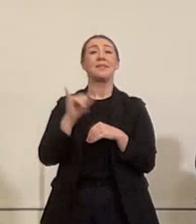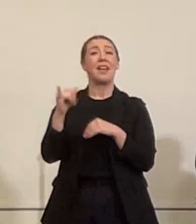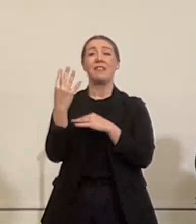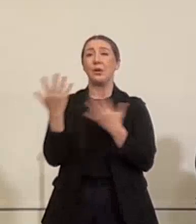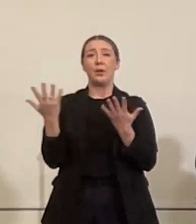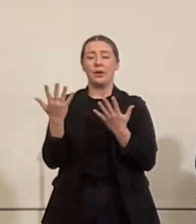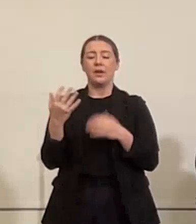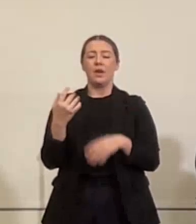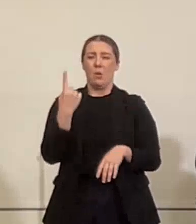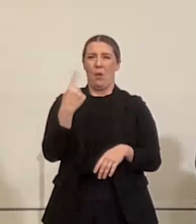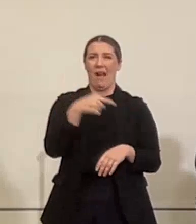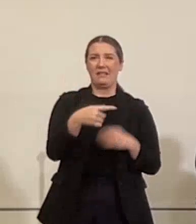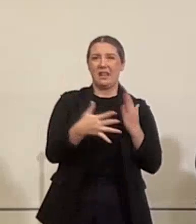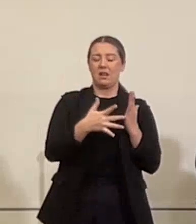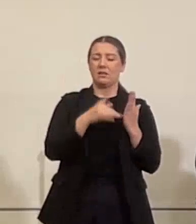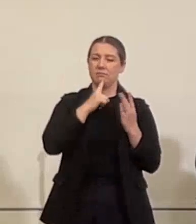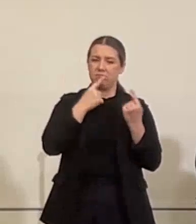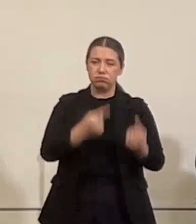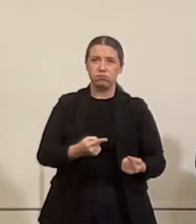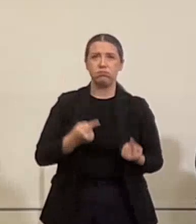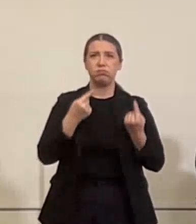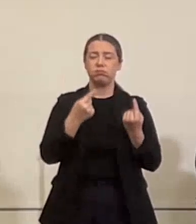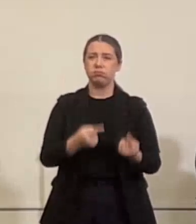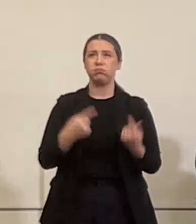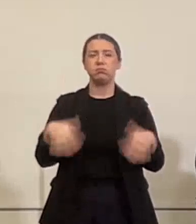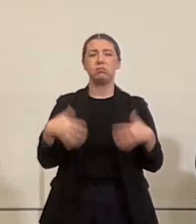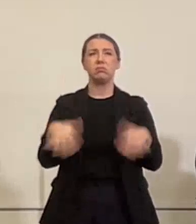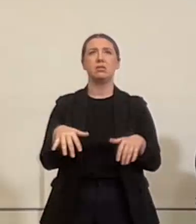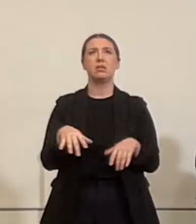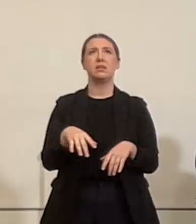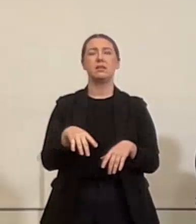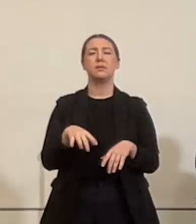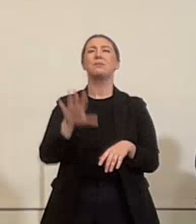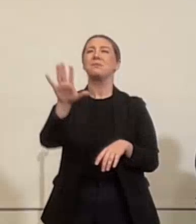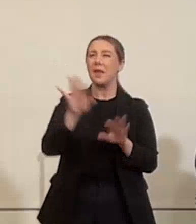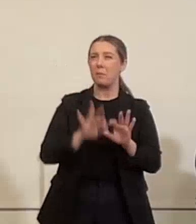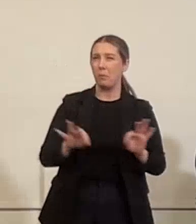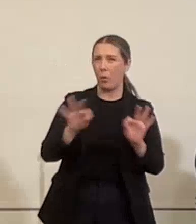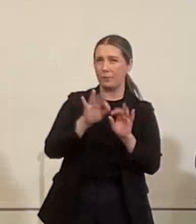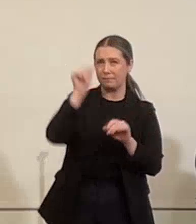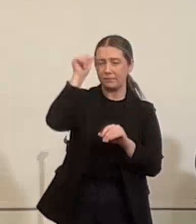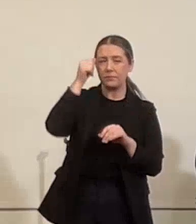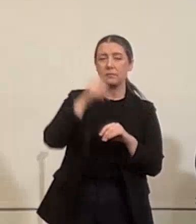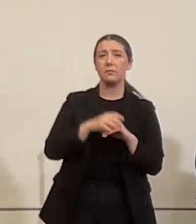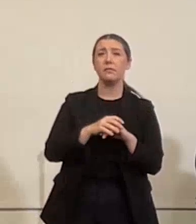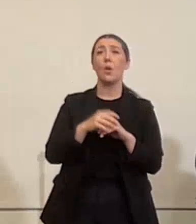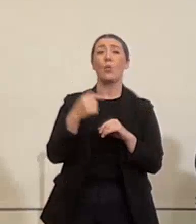technologies and this is another important thing. We've been talking about people with disabilities.